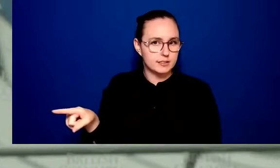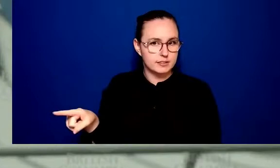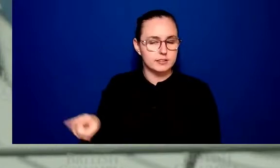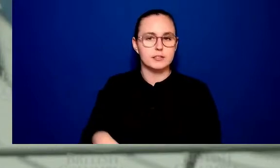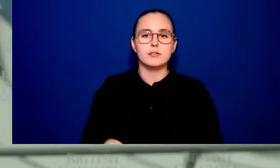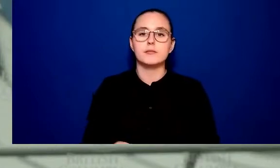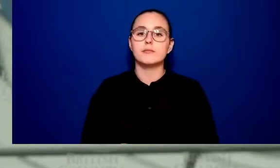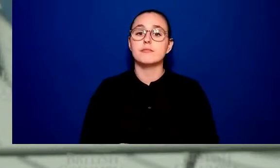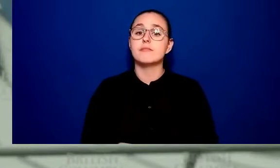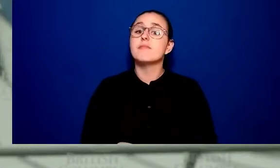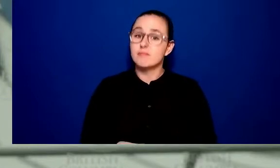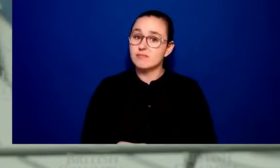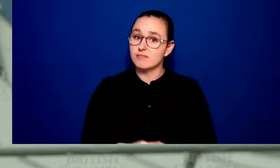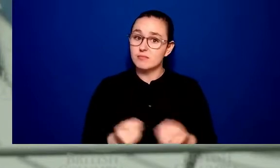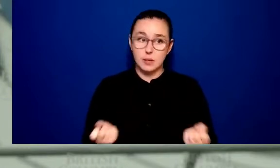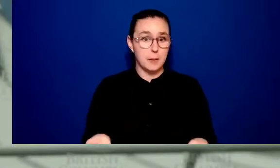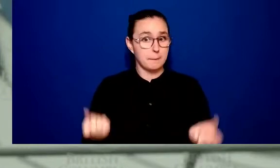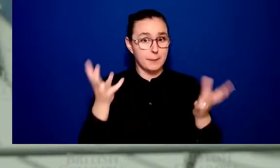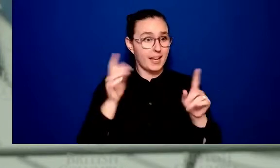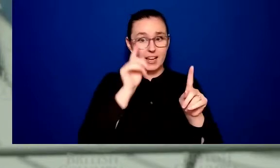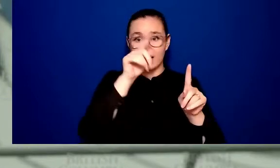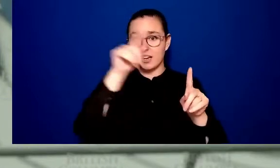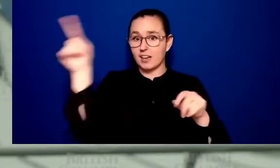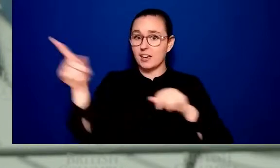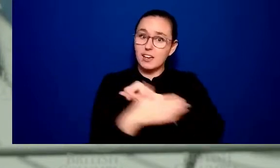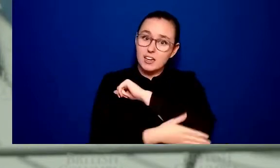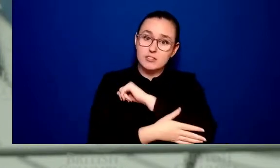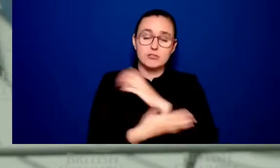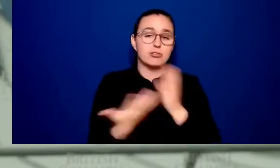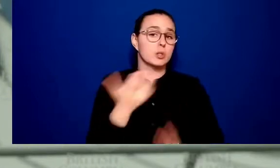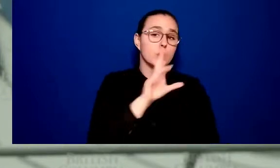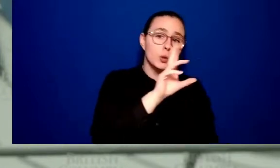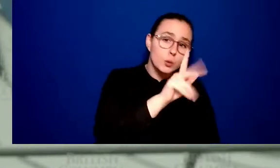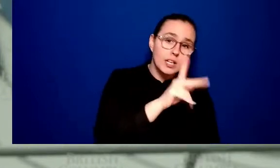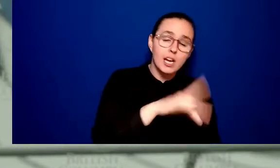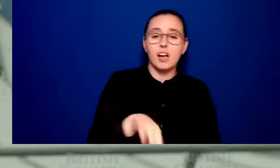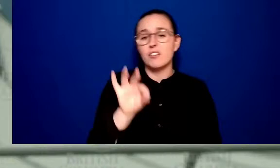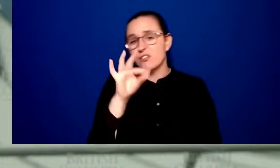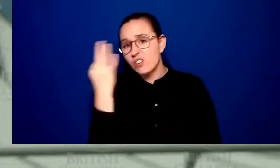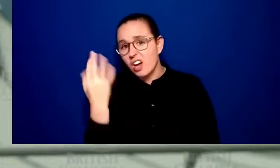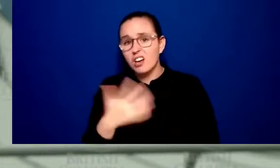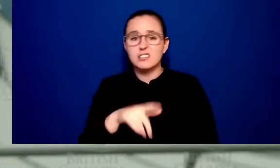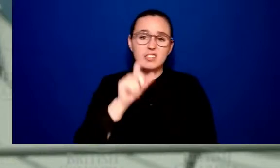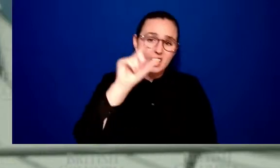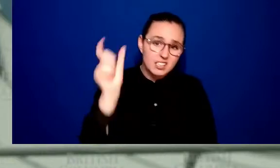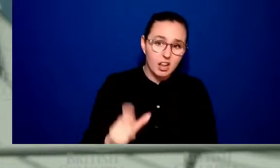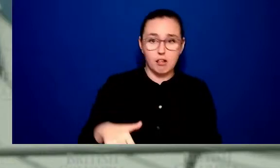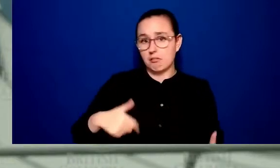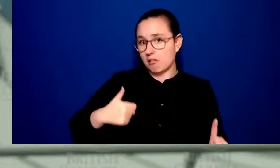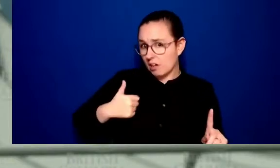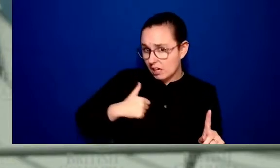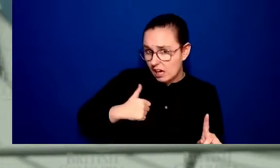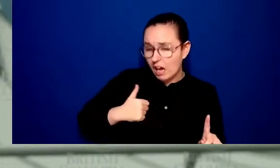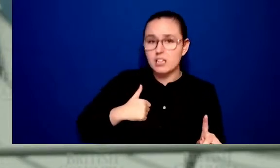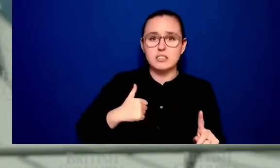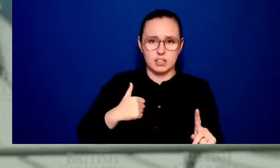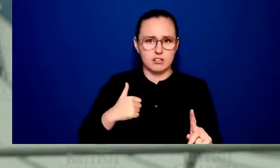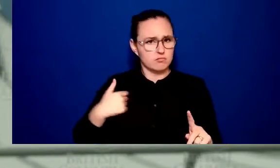countries around the world the U. K France Italy ourselves have used these important combinations and the data that